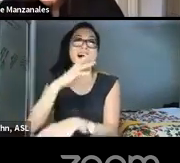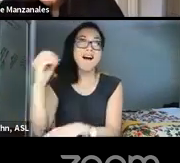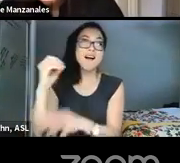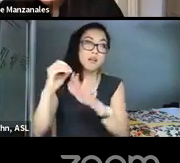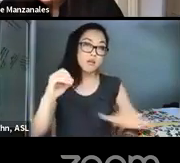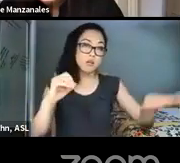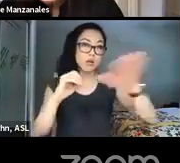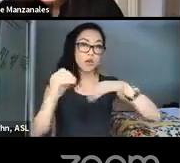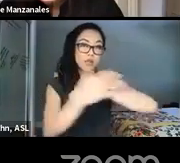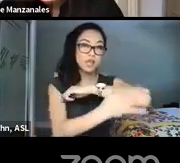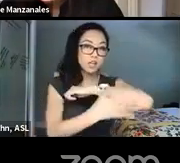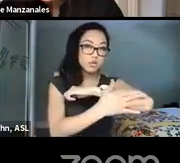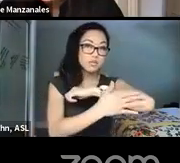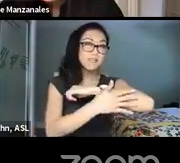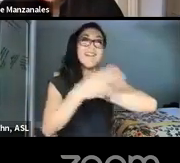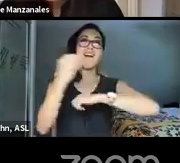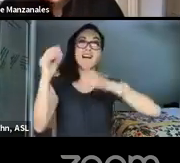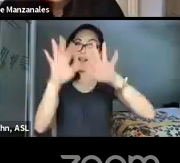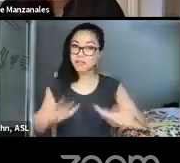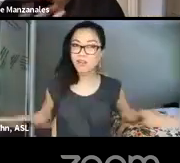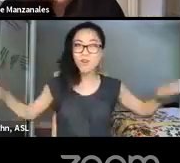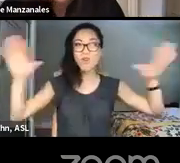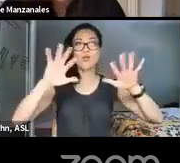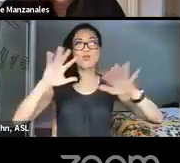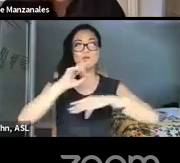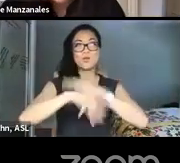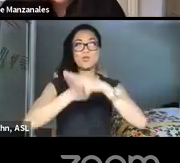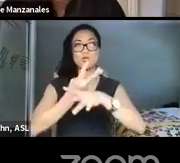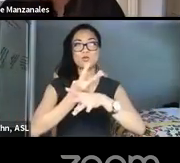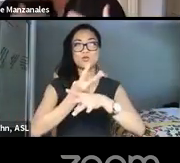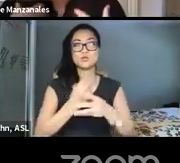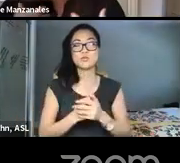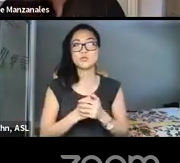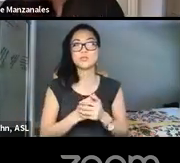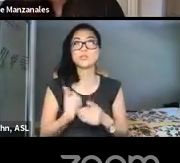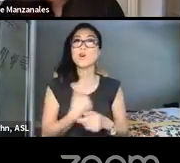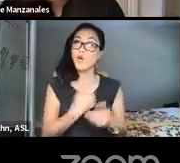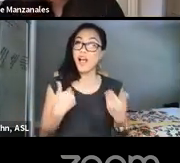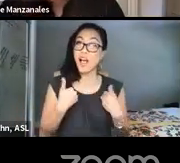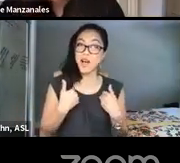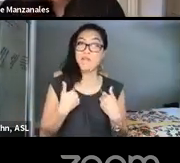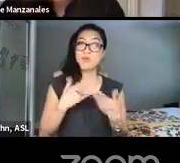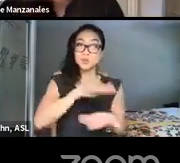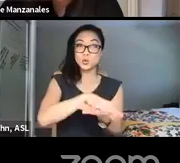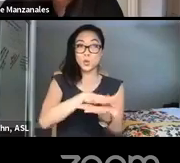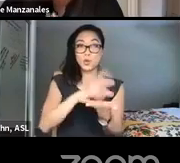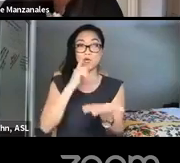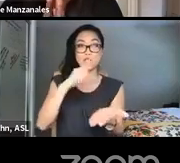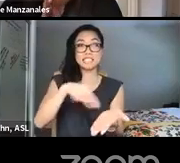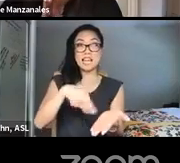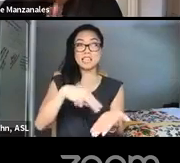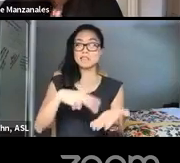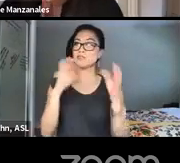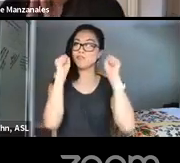We live and breathe that mission through many different ways. I will start